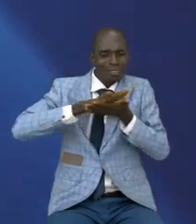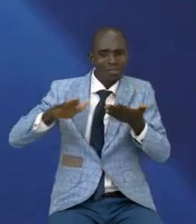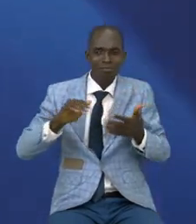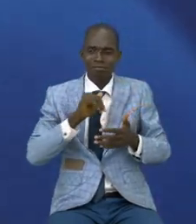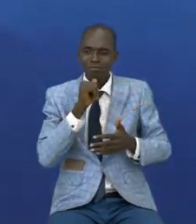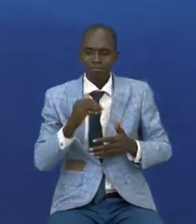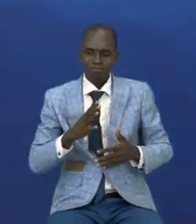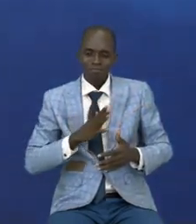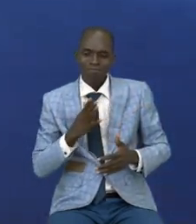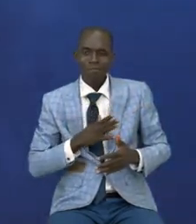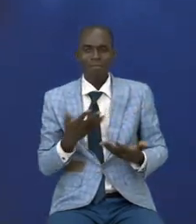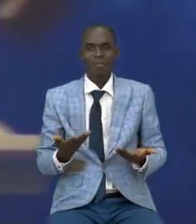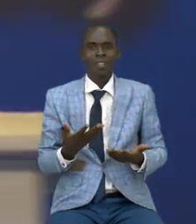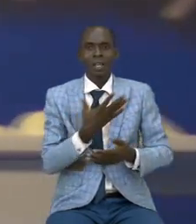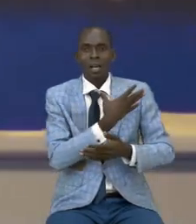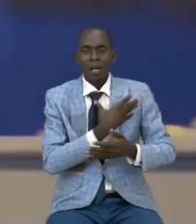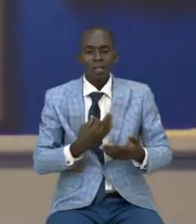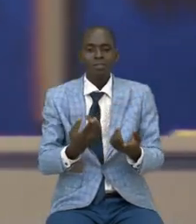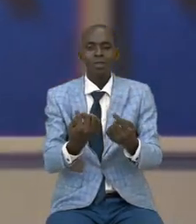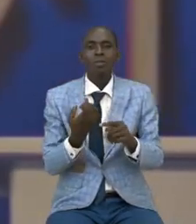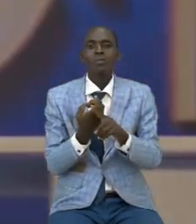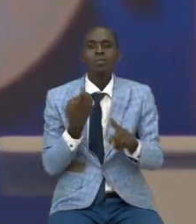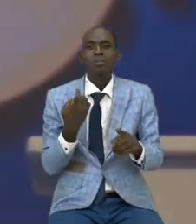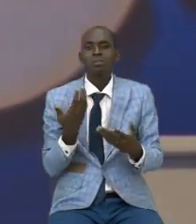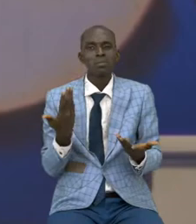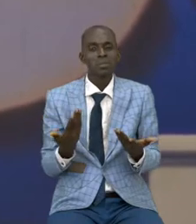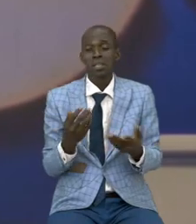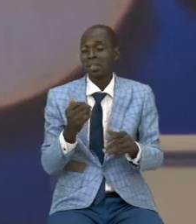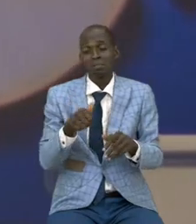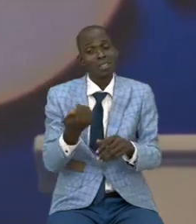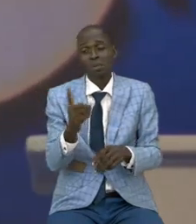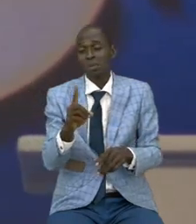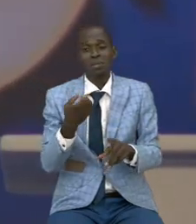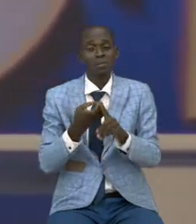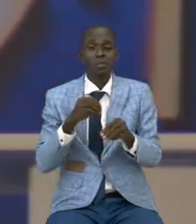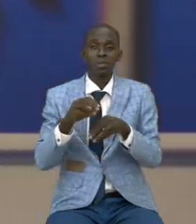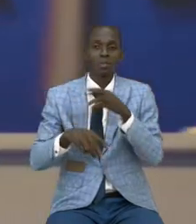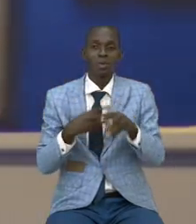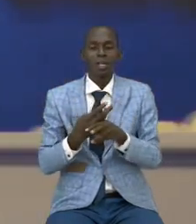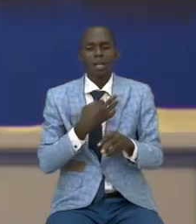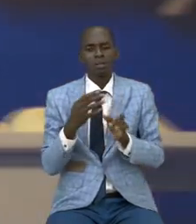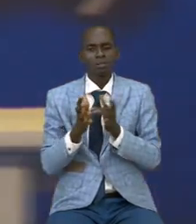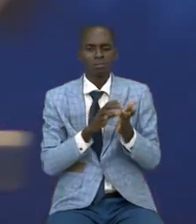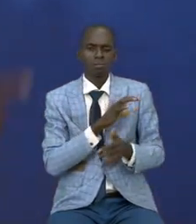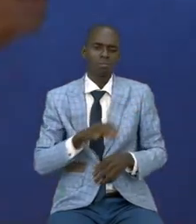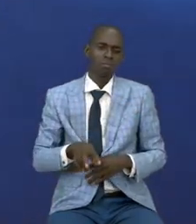and he was saying coming from you know wherever in the world and jesus said ah how are you like